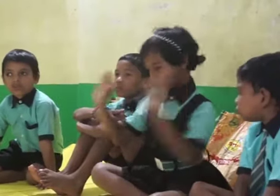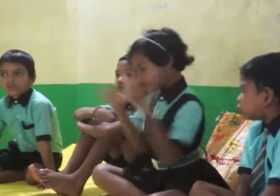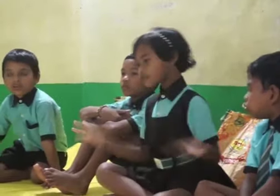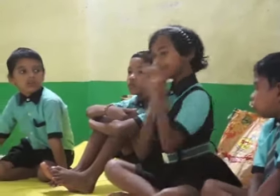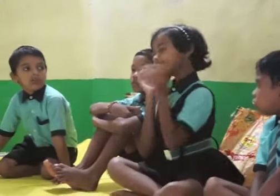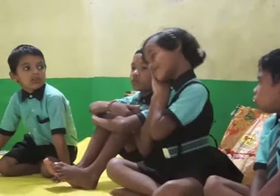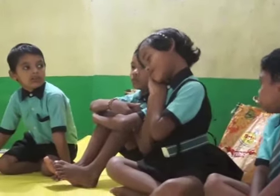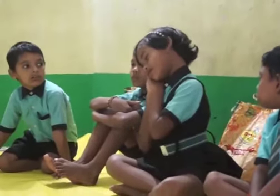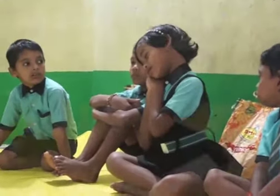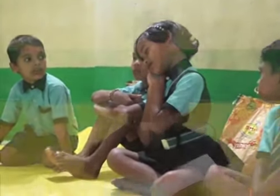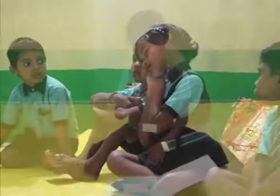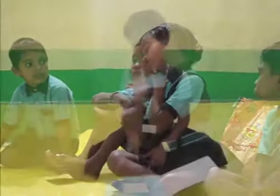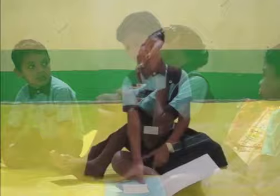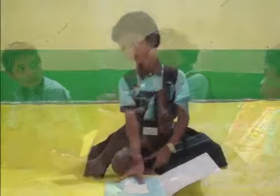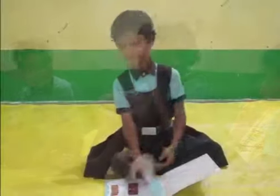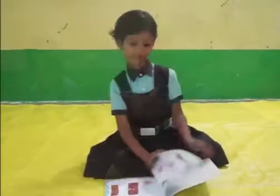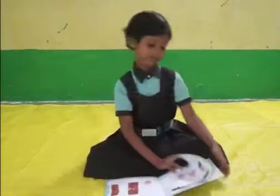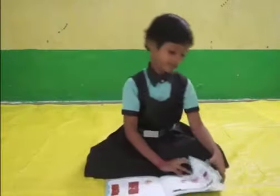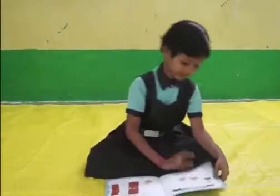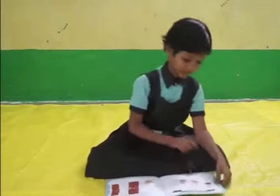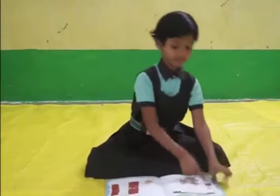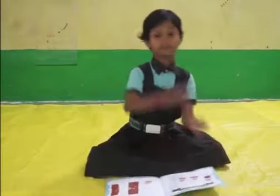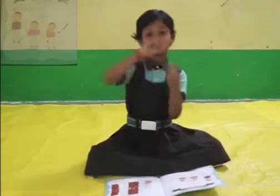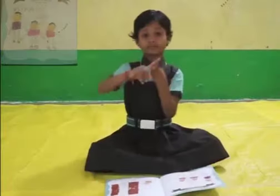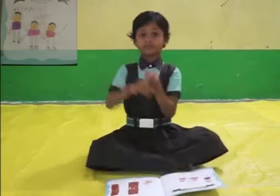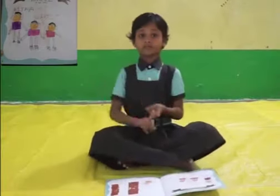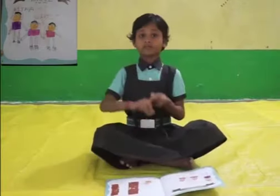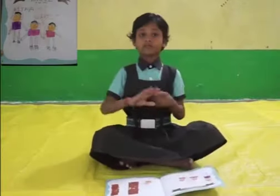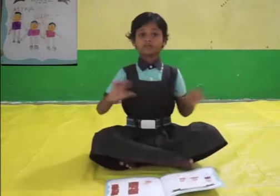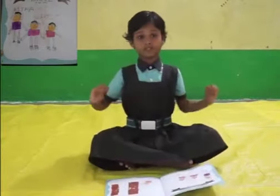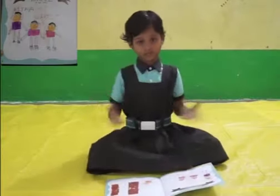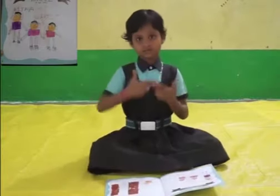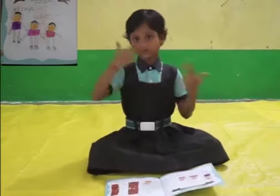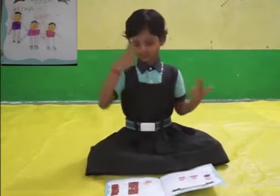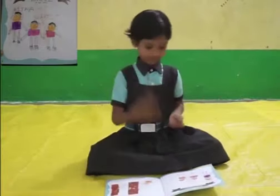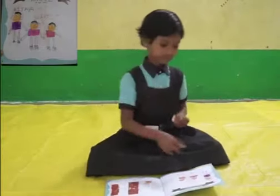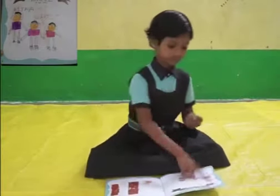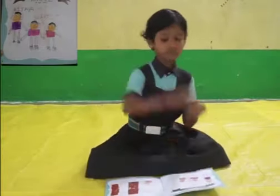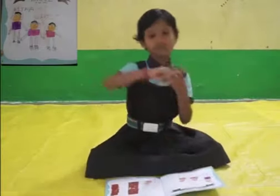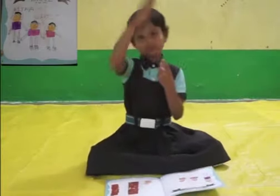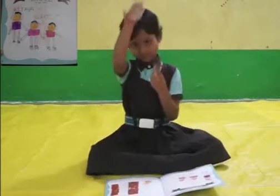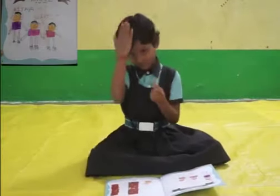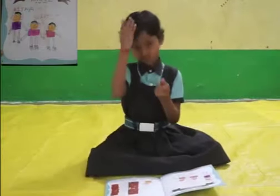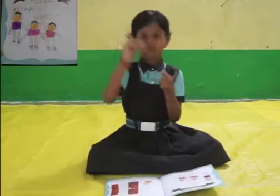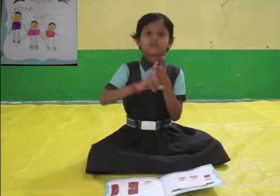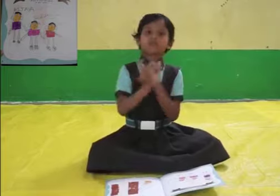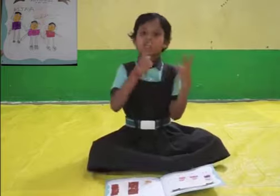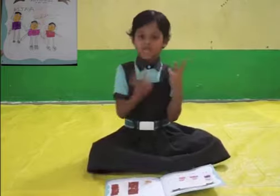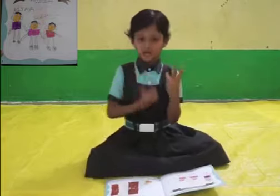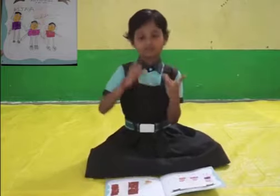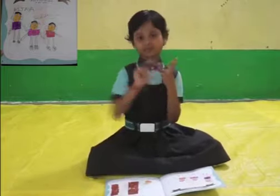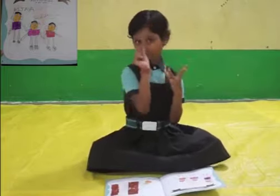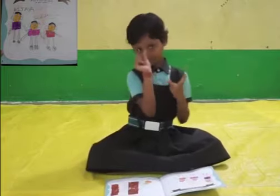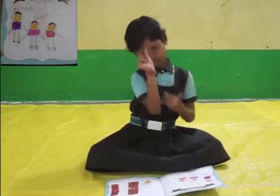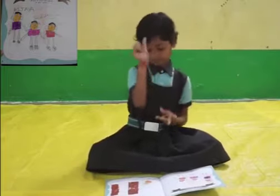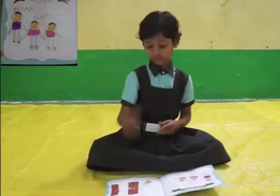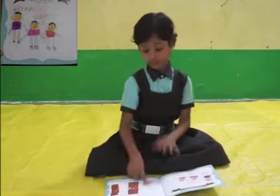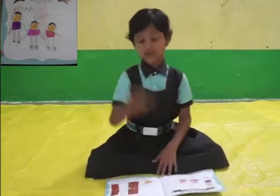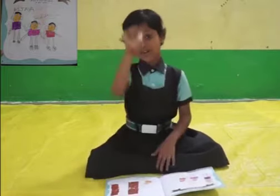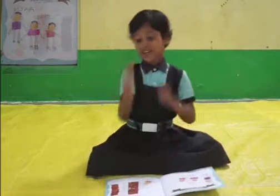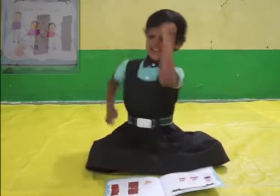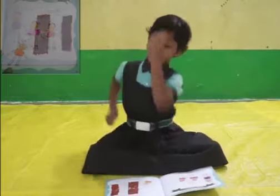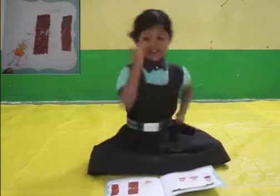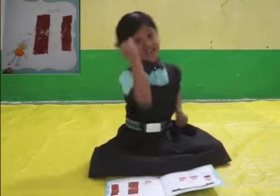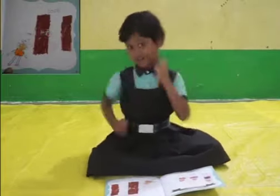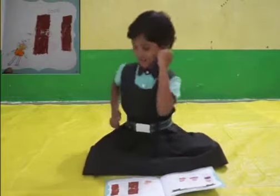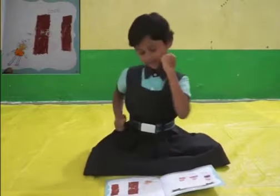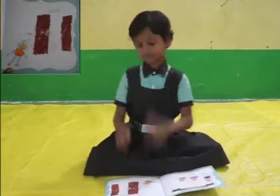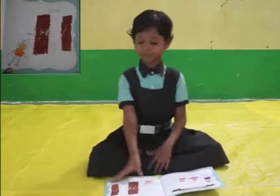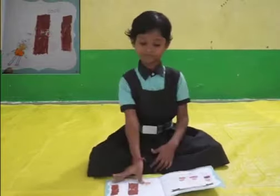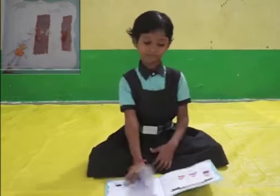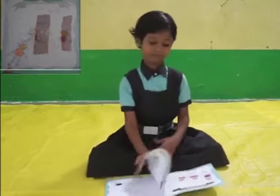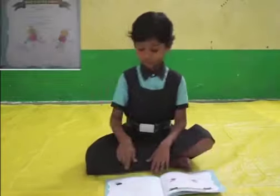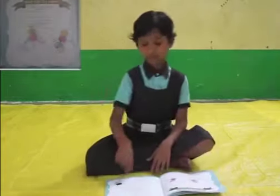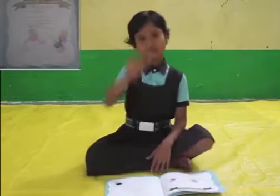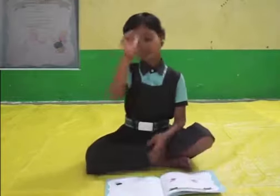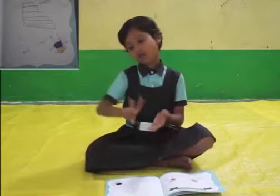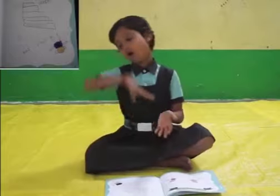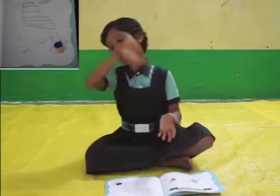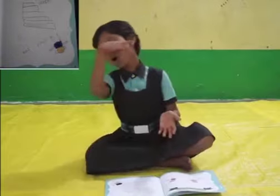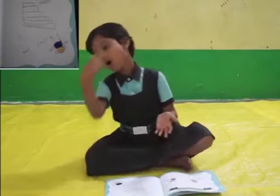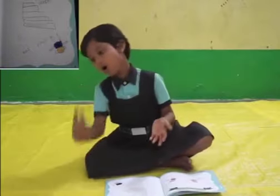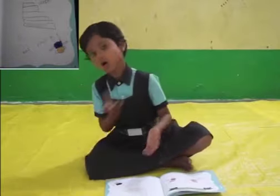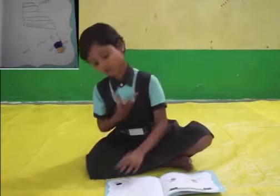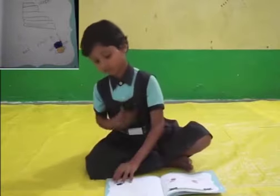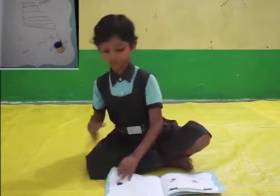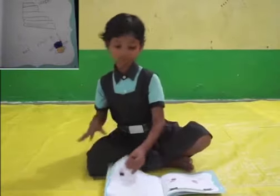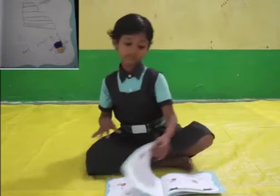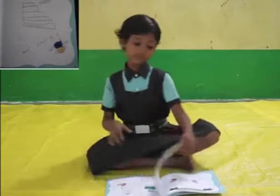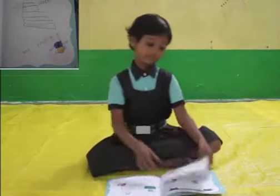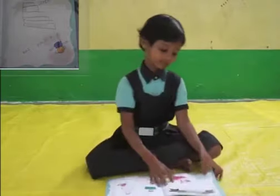very effective for deaf children the girl narrates a story about